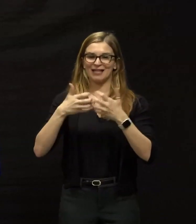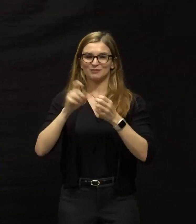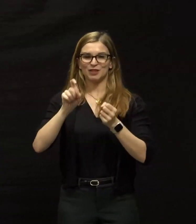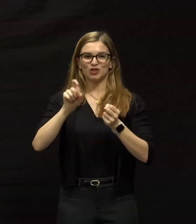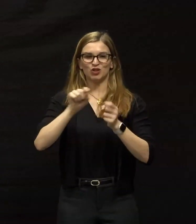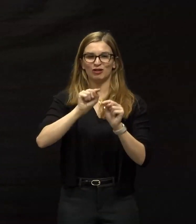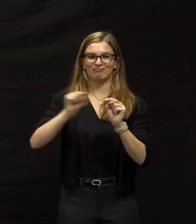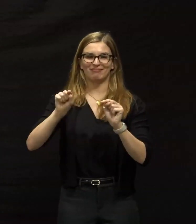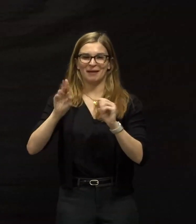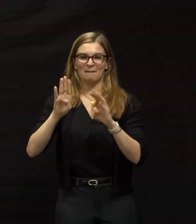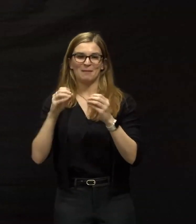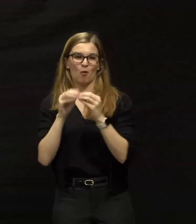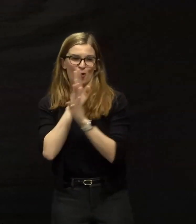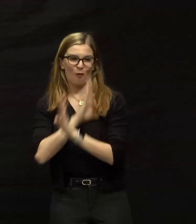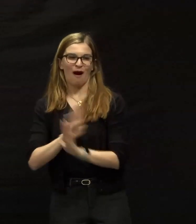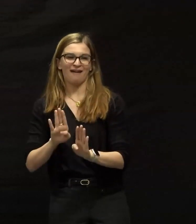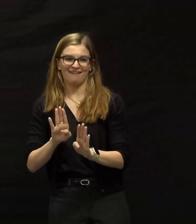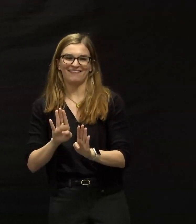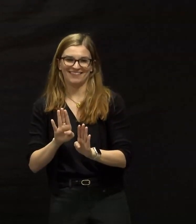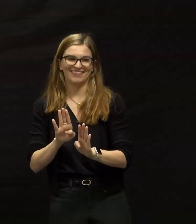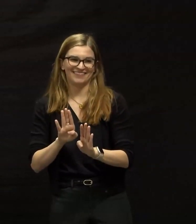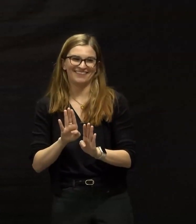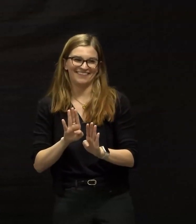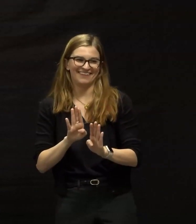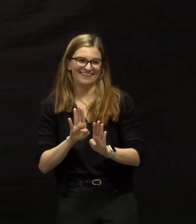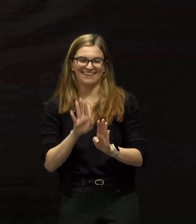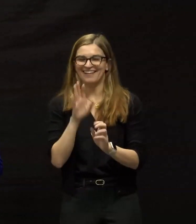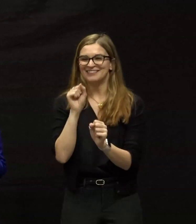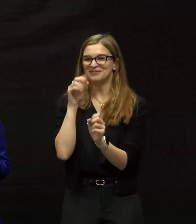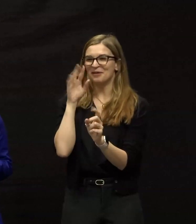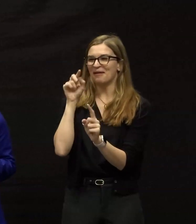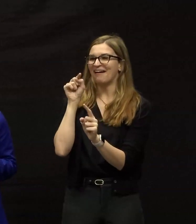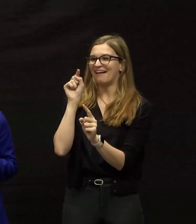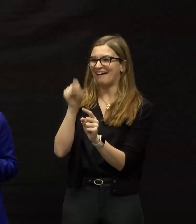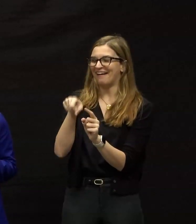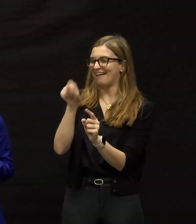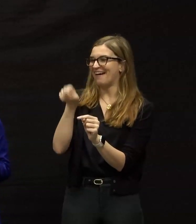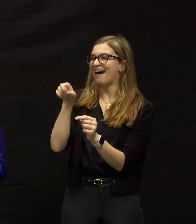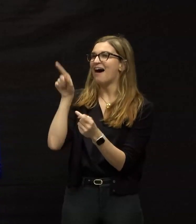I think my classmates should blank, be more quiet was a response.